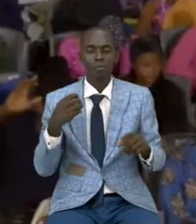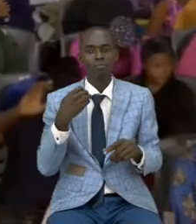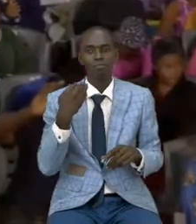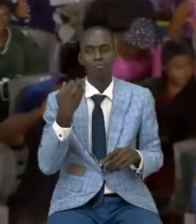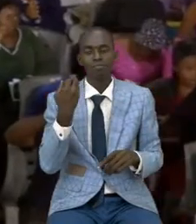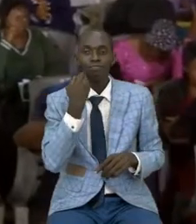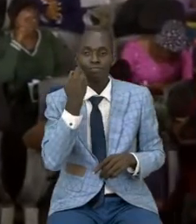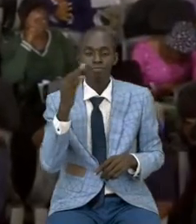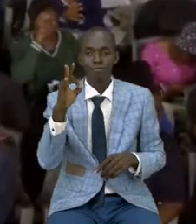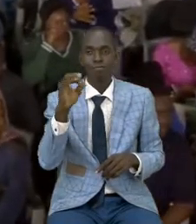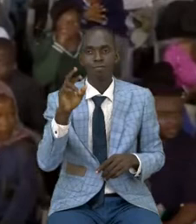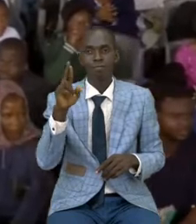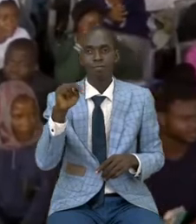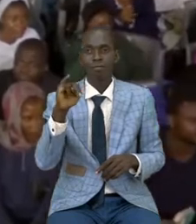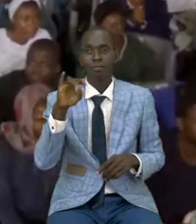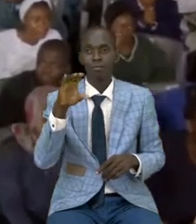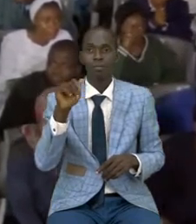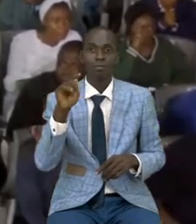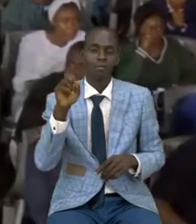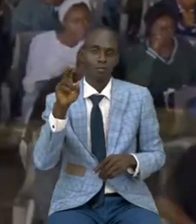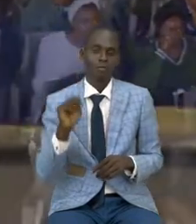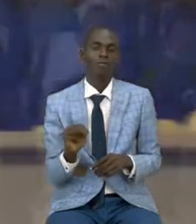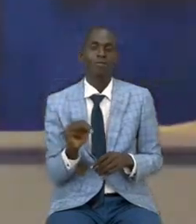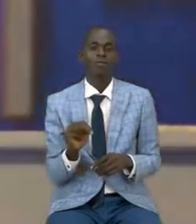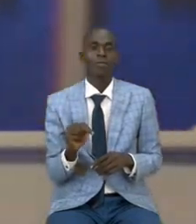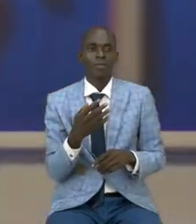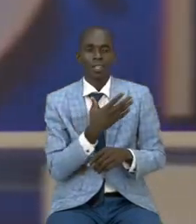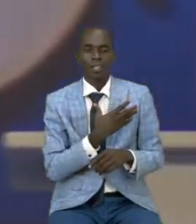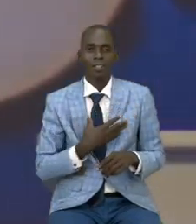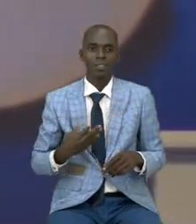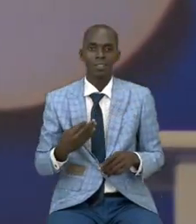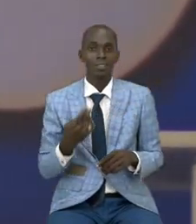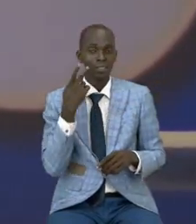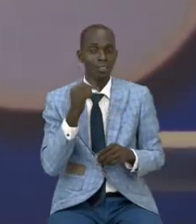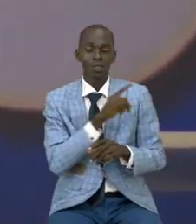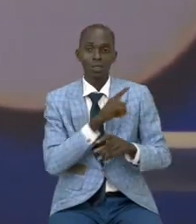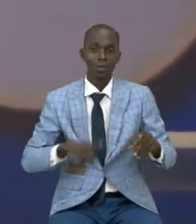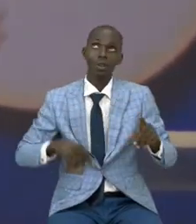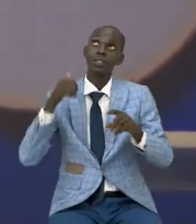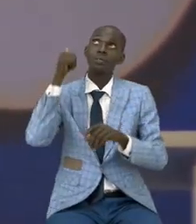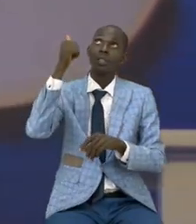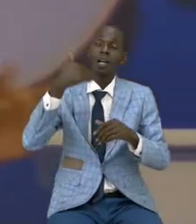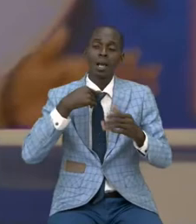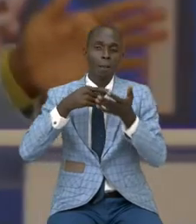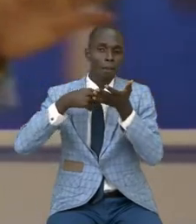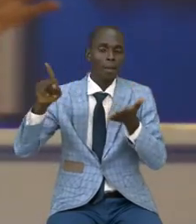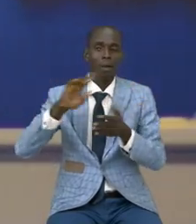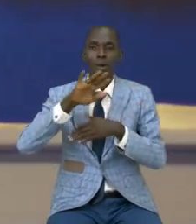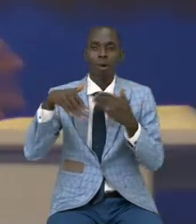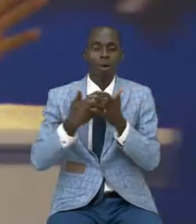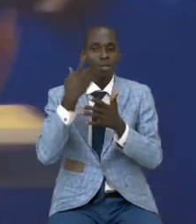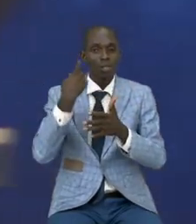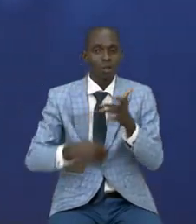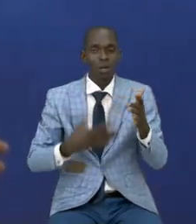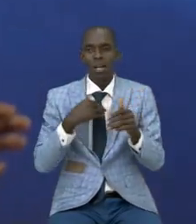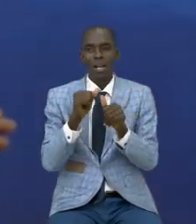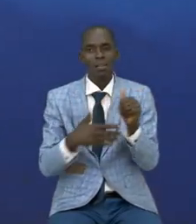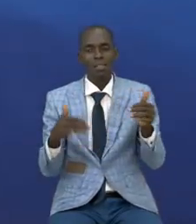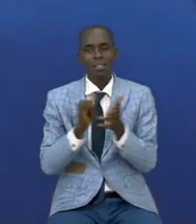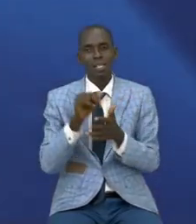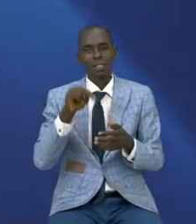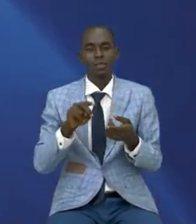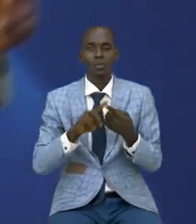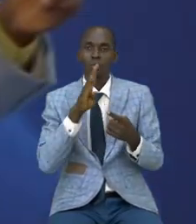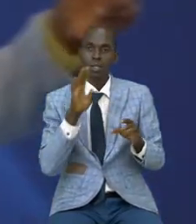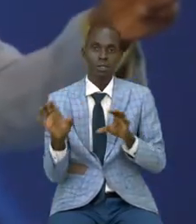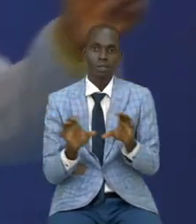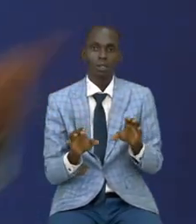the lord himself has paid the whole price and everything that needs to be done has been done